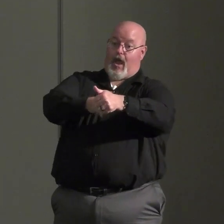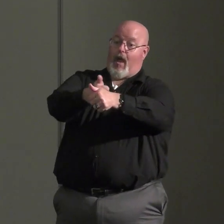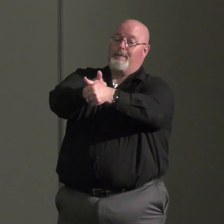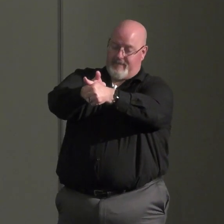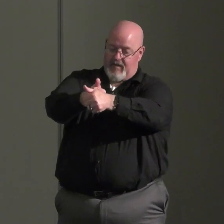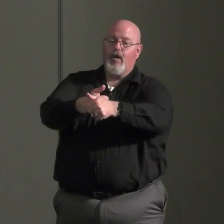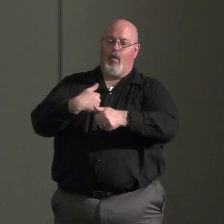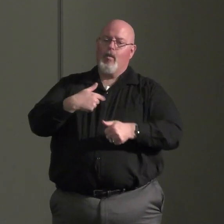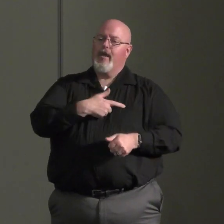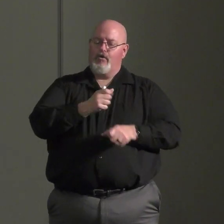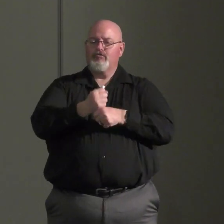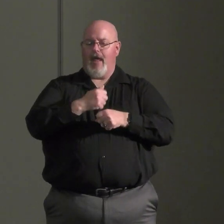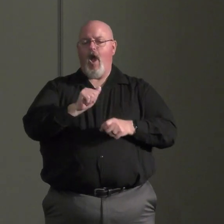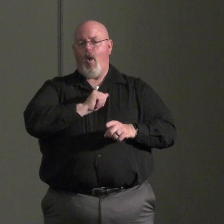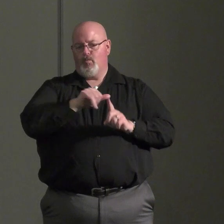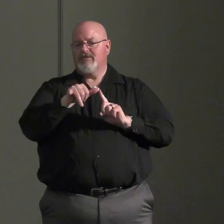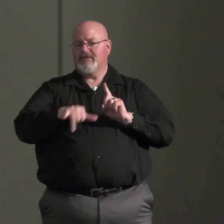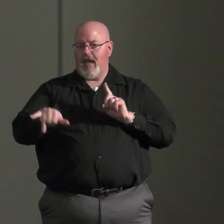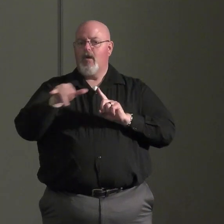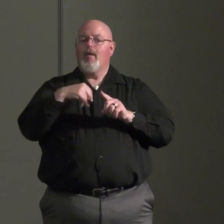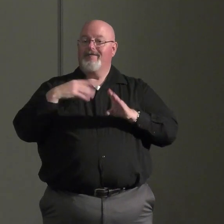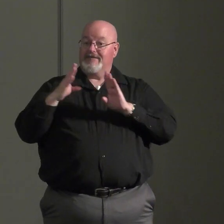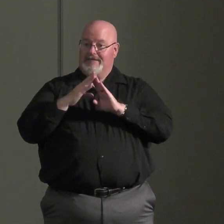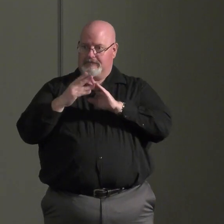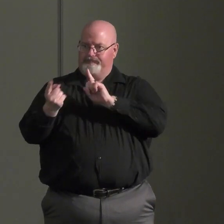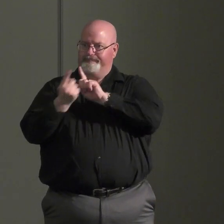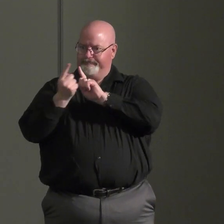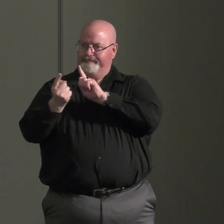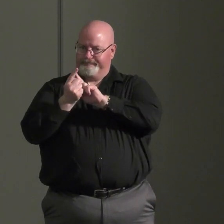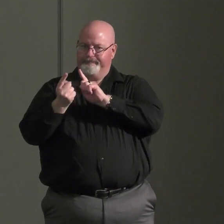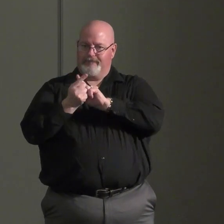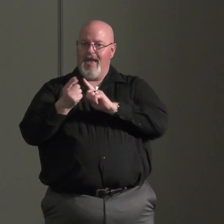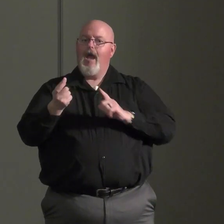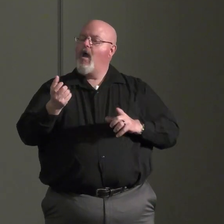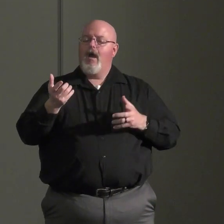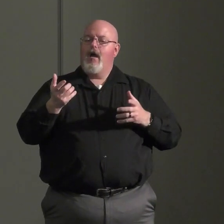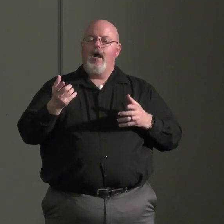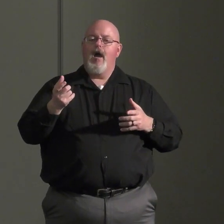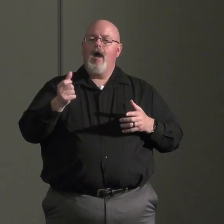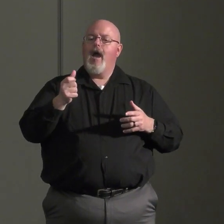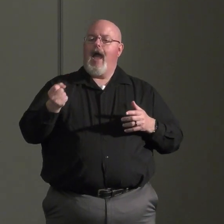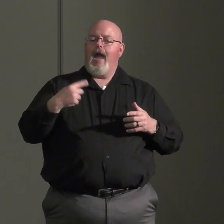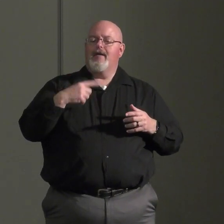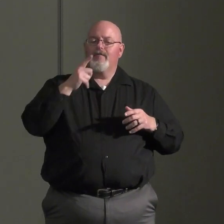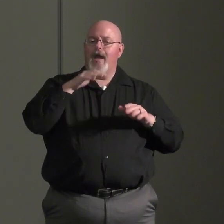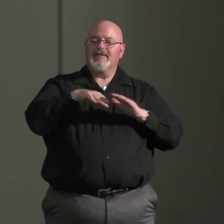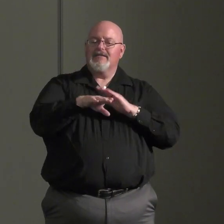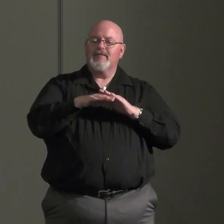standards we have cities approaching us and asking not just accessibility standards but magical